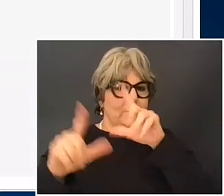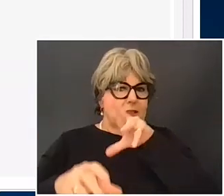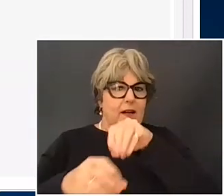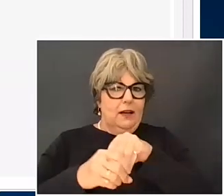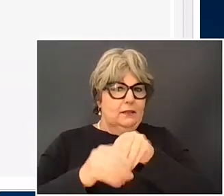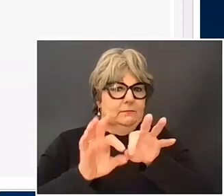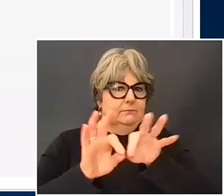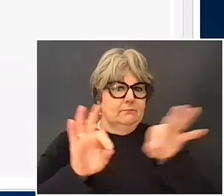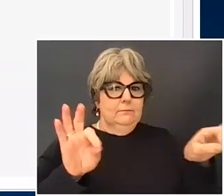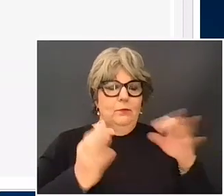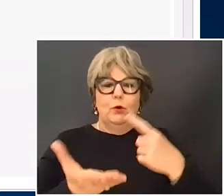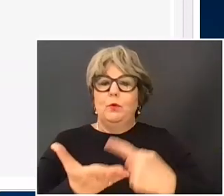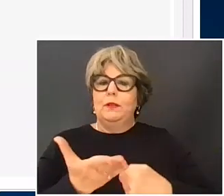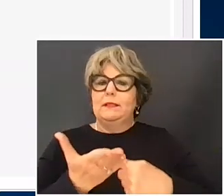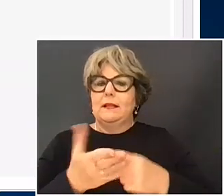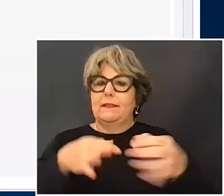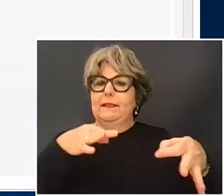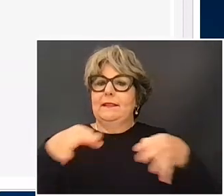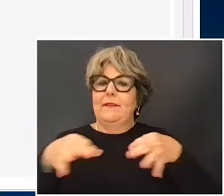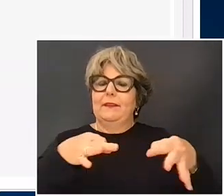about the definition section related to this.